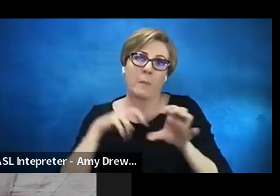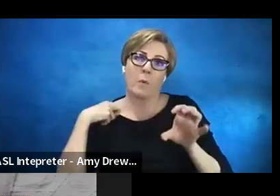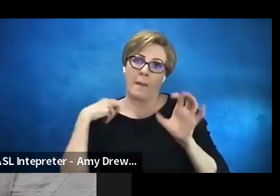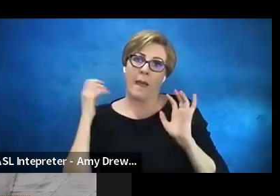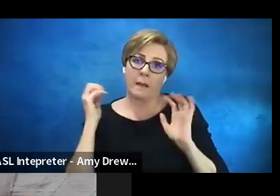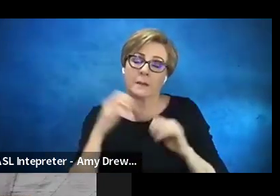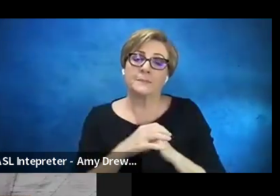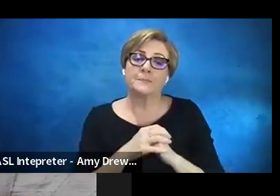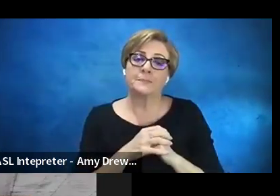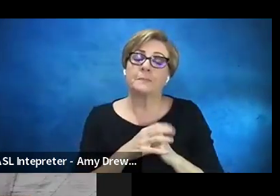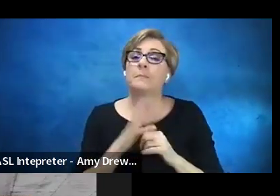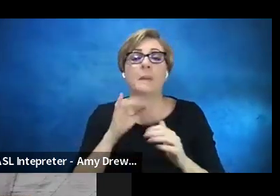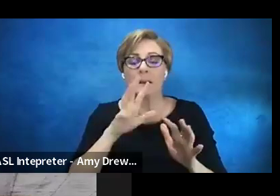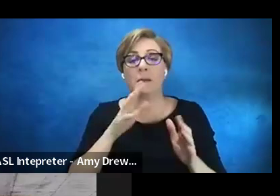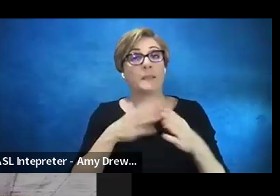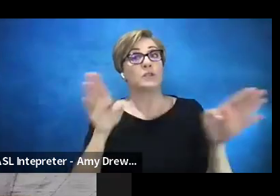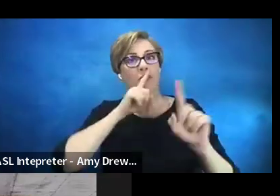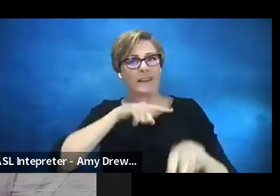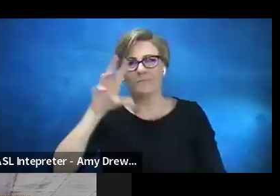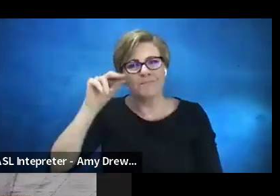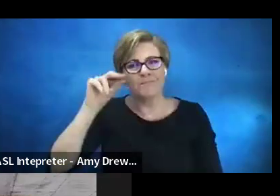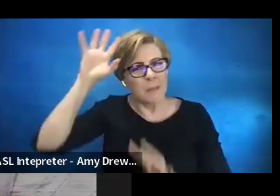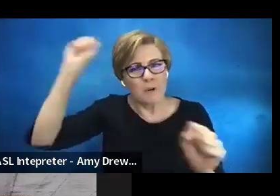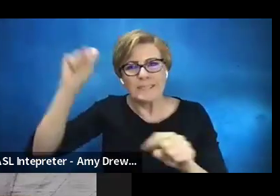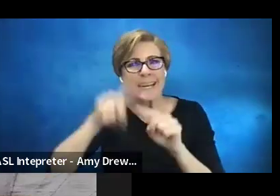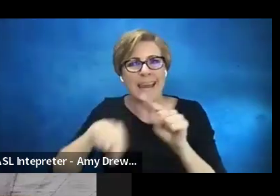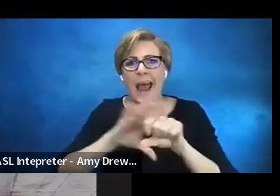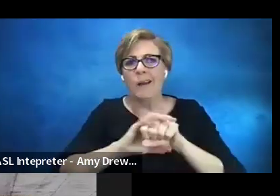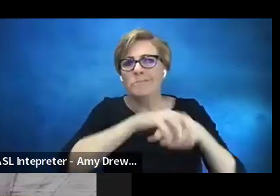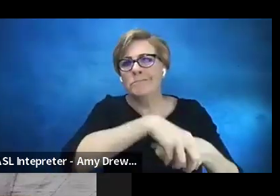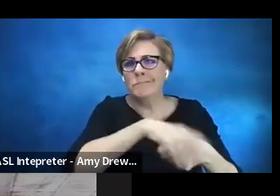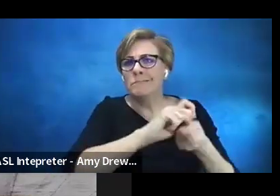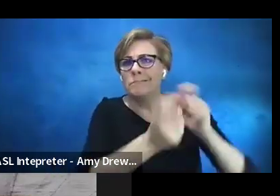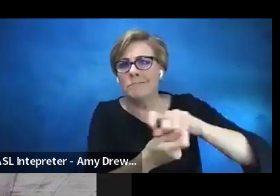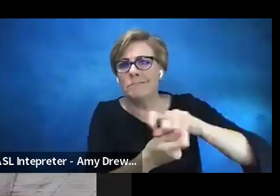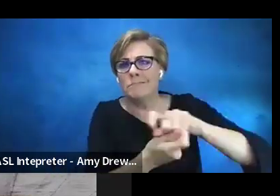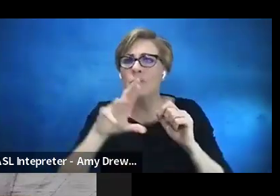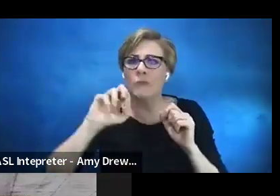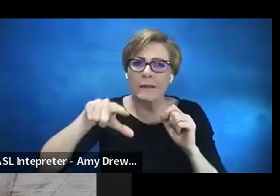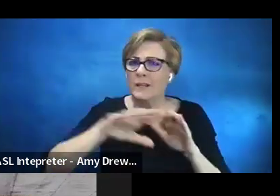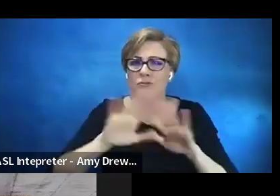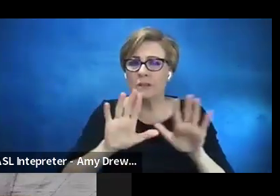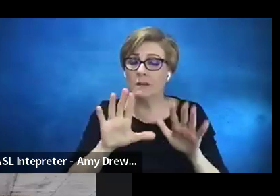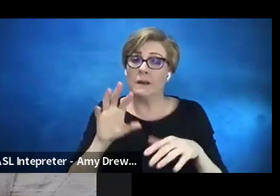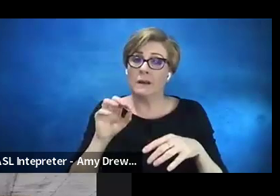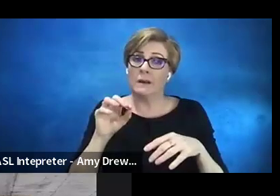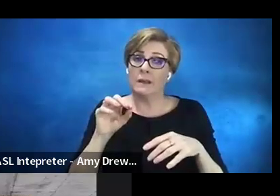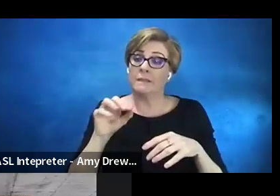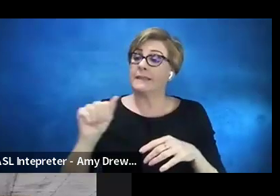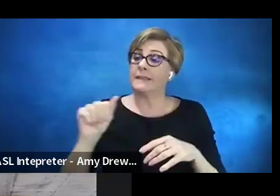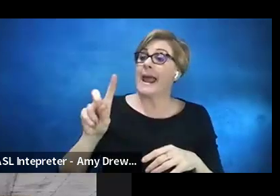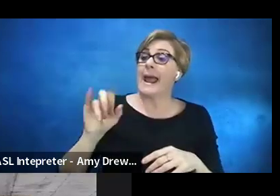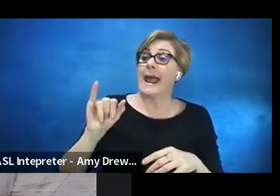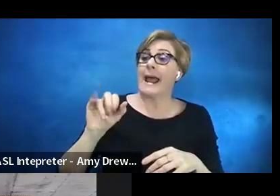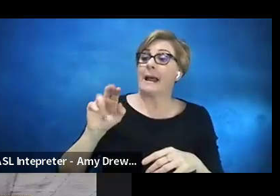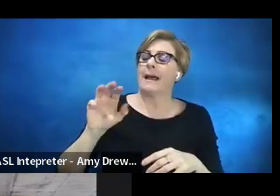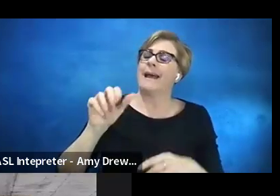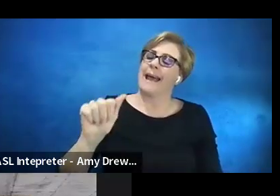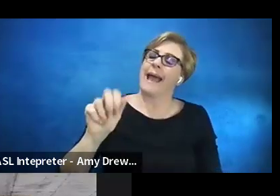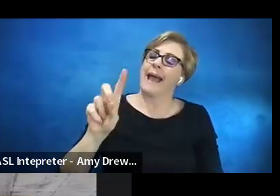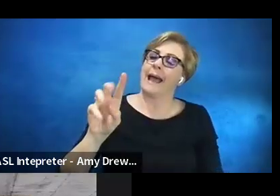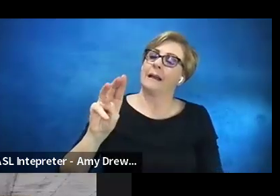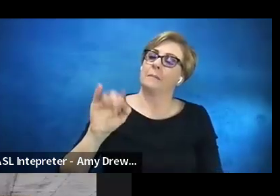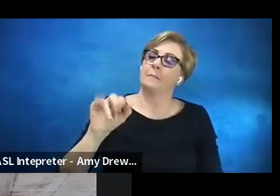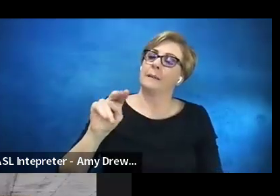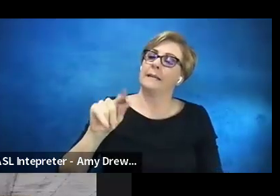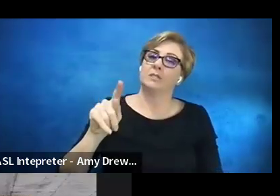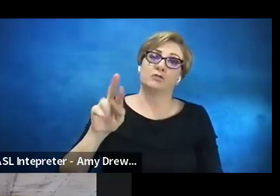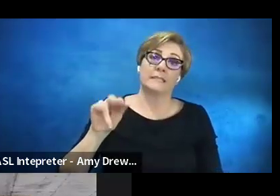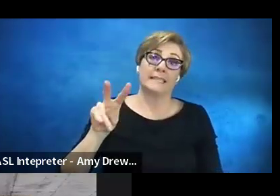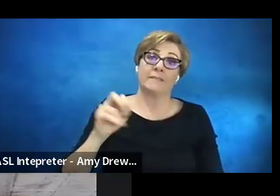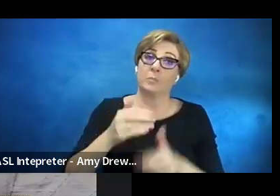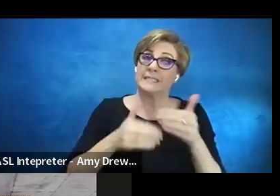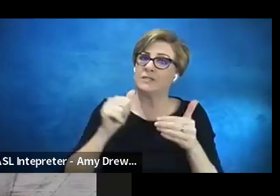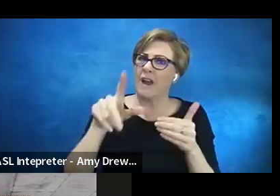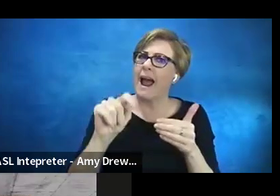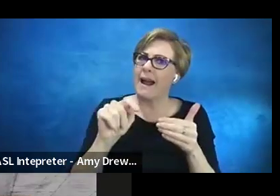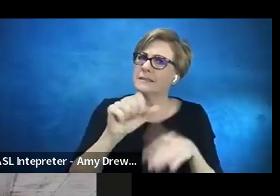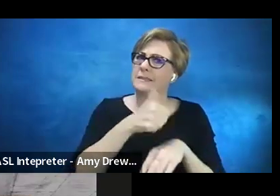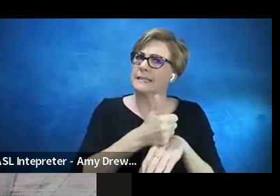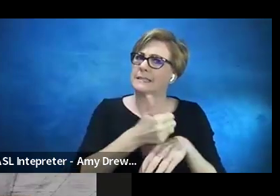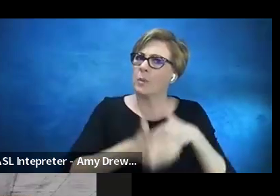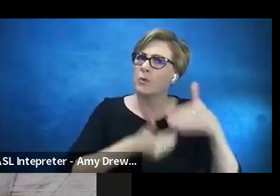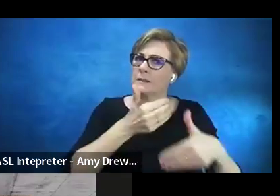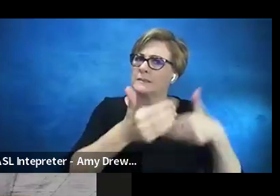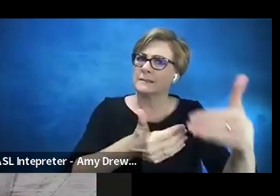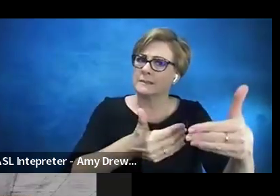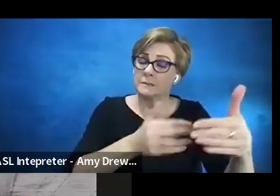And I'm sure that's going to be argued, and they may pull back their regulation. And if not, there will certainly be lawsuits filed.